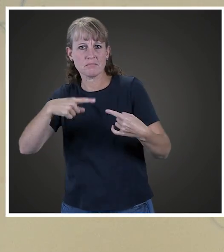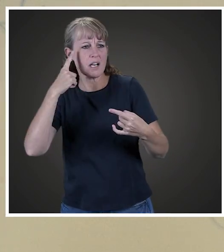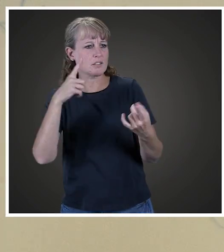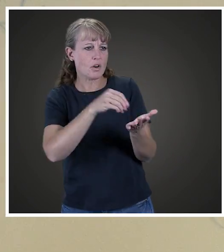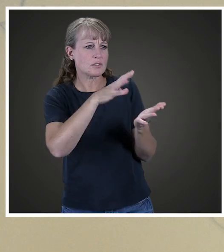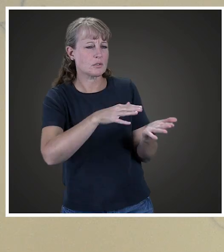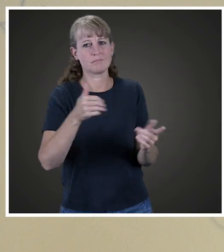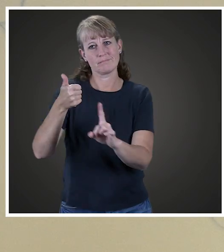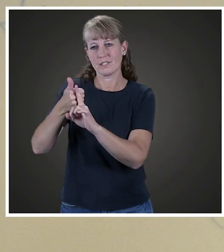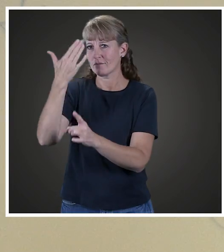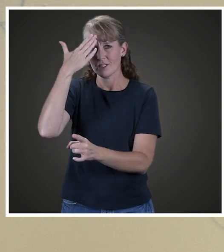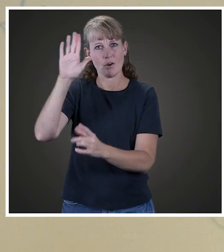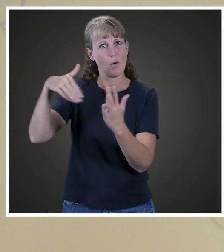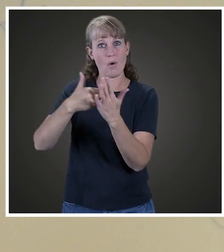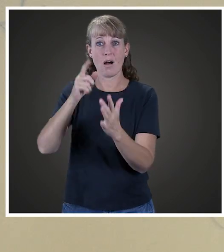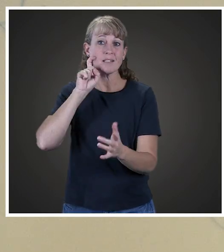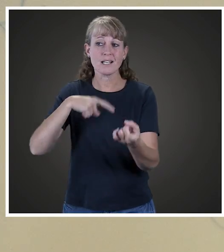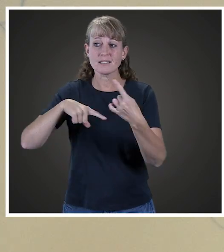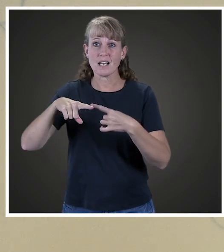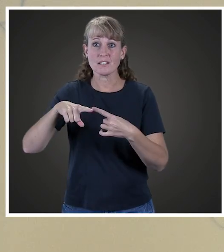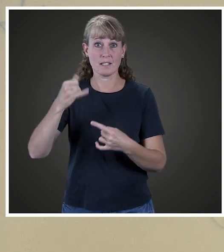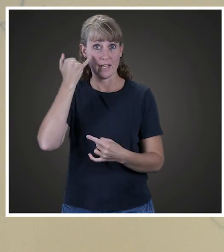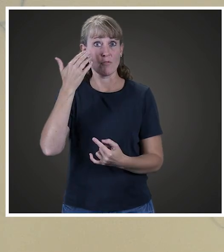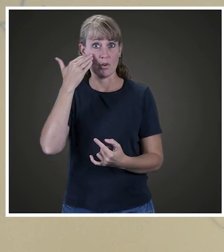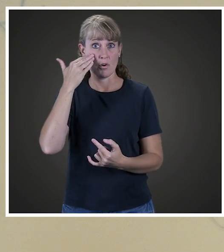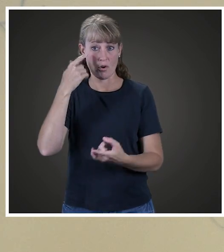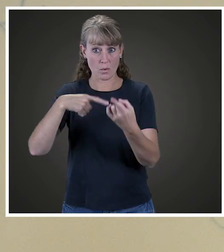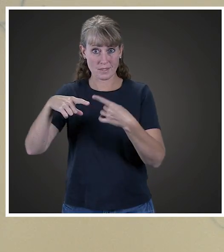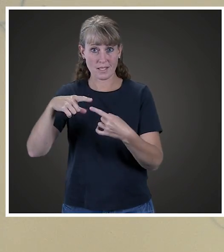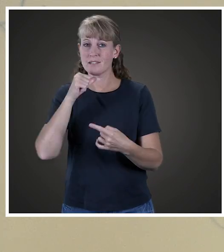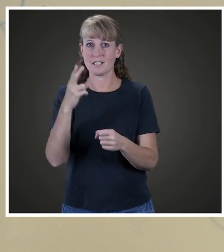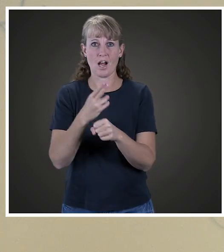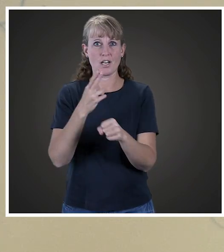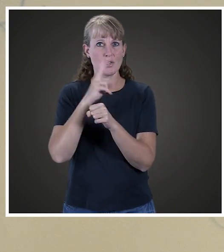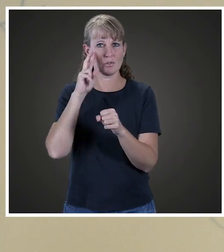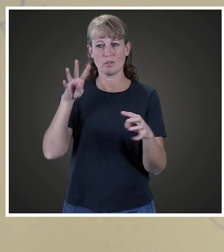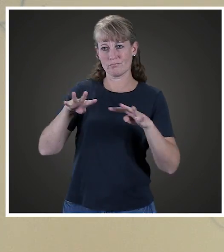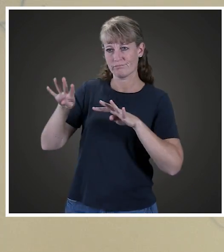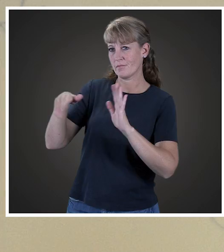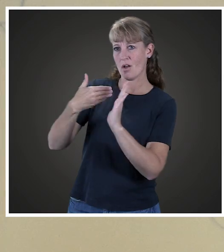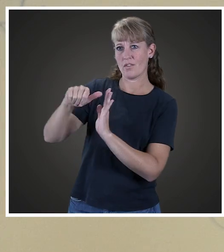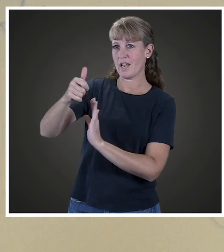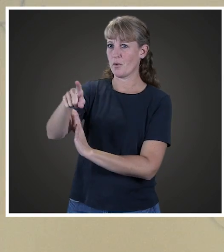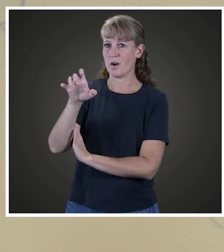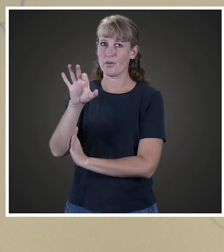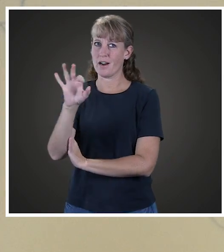didn’t know all of the sexual signs, and even those that she did know were inappropriate to use in front of the hearing eyes of the other 199 students.